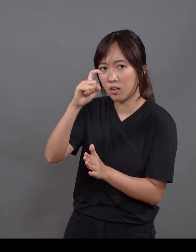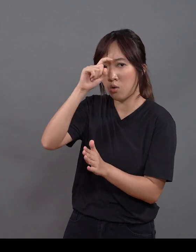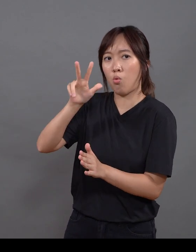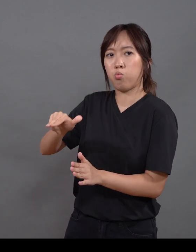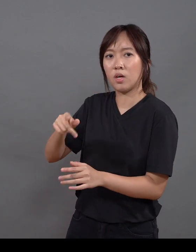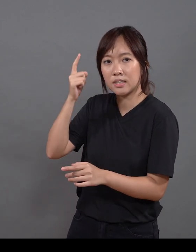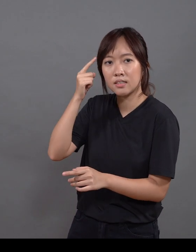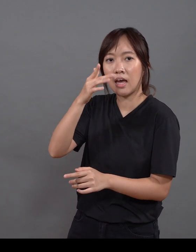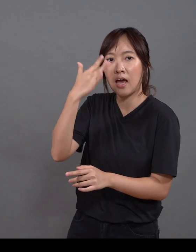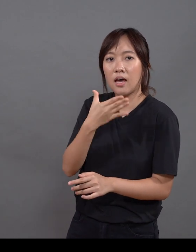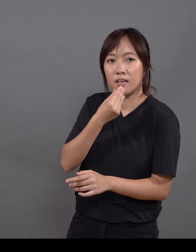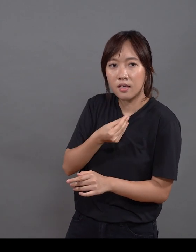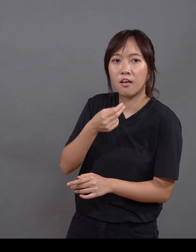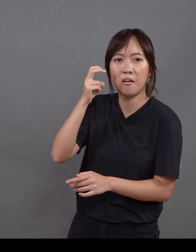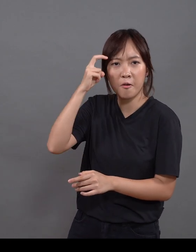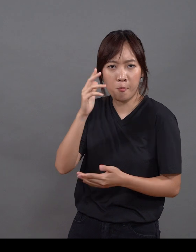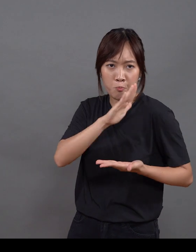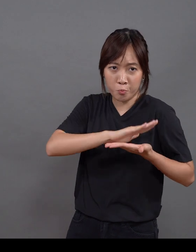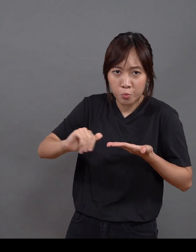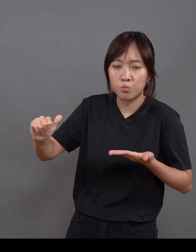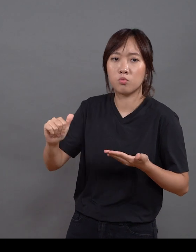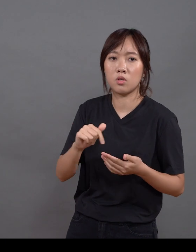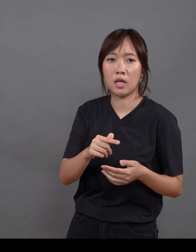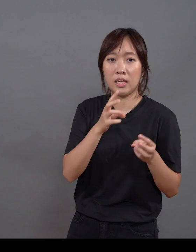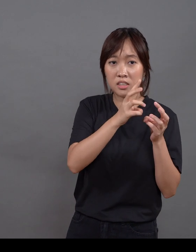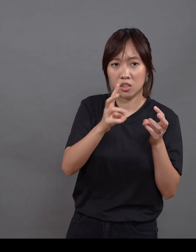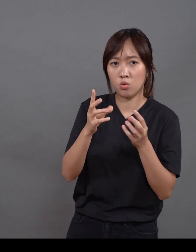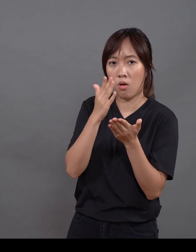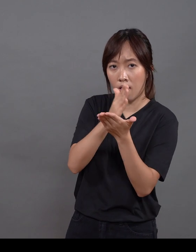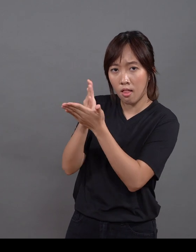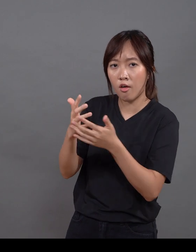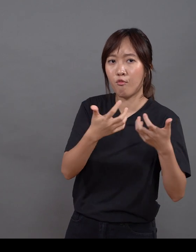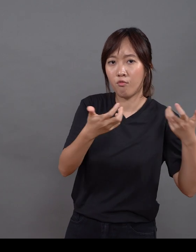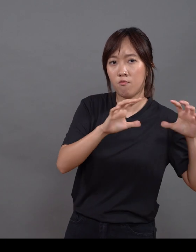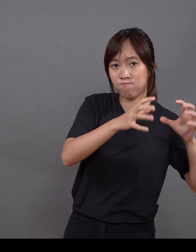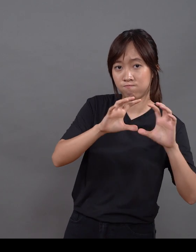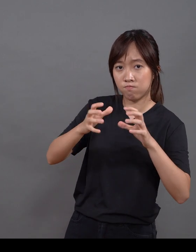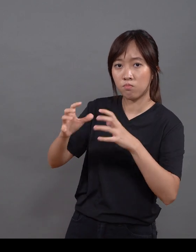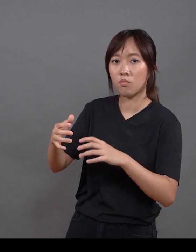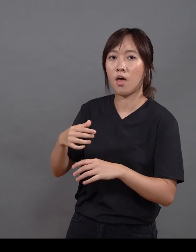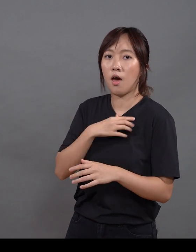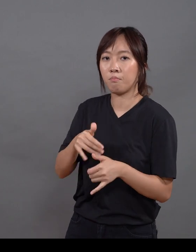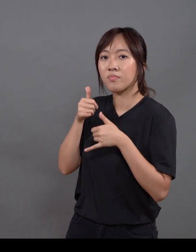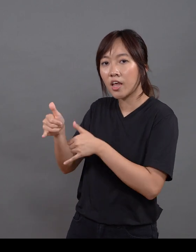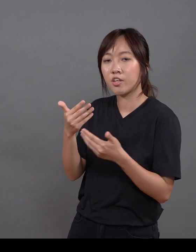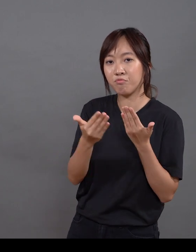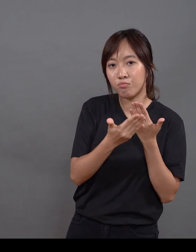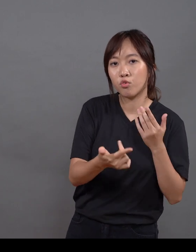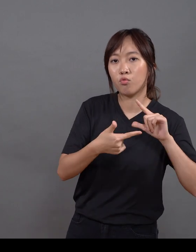Mr Ha Bik Chuen is an organised person According to Asia Art Archive’s records we learnt that he classified information into different categories